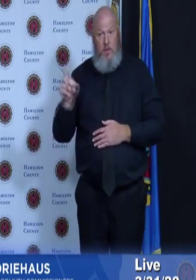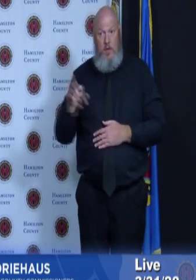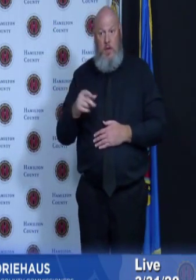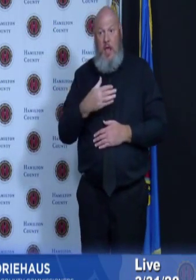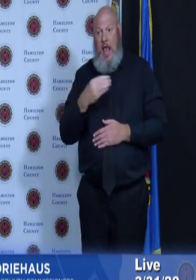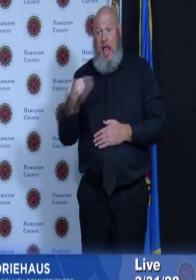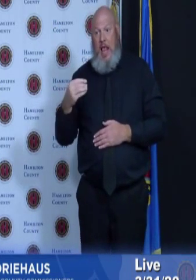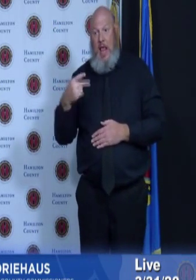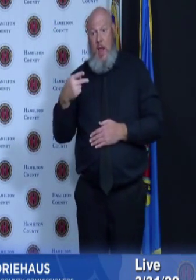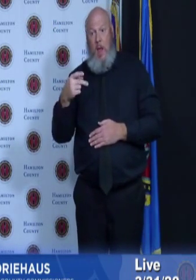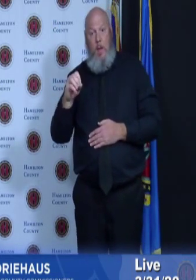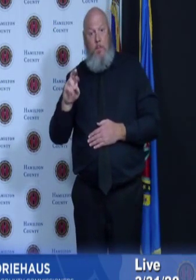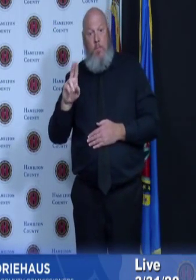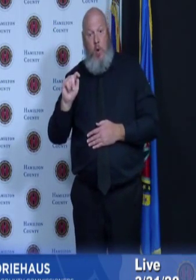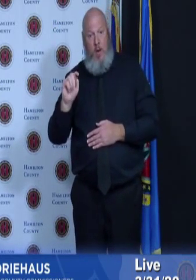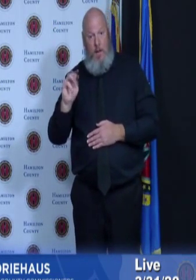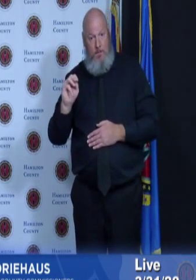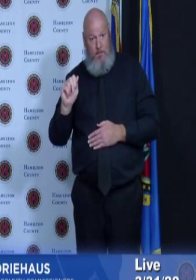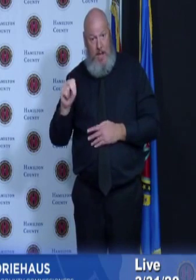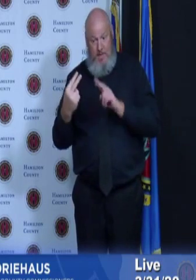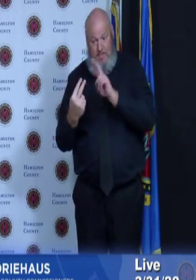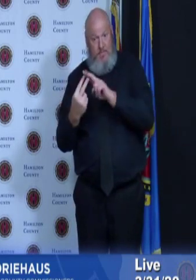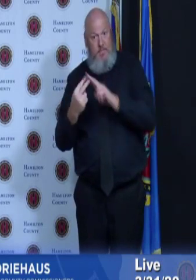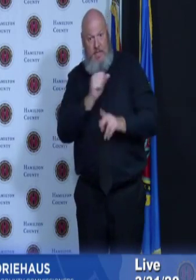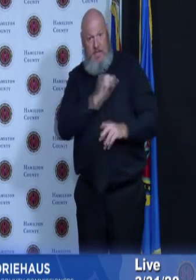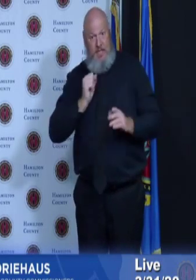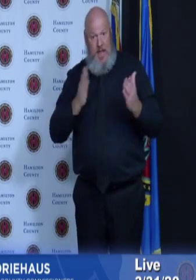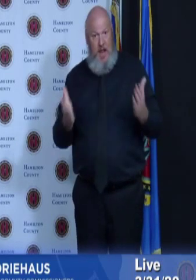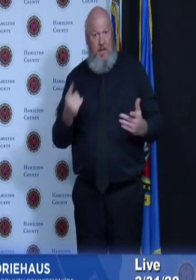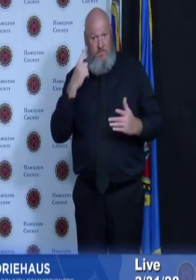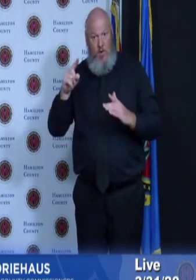the ground and so when we have these calls they're three times a week we've